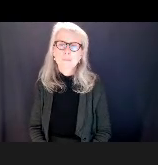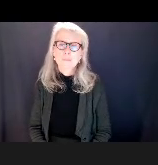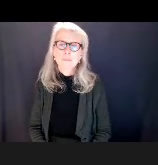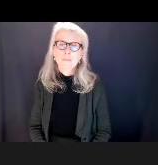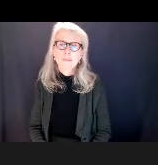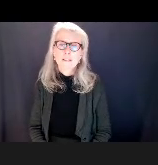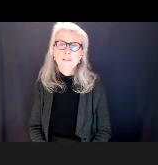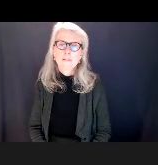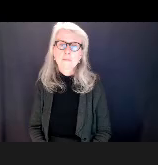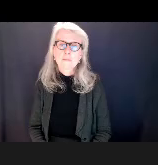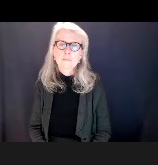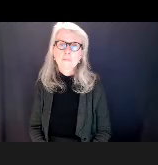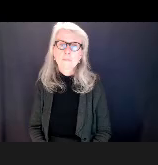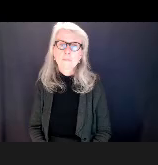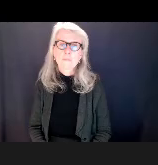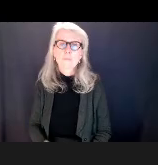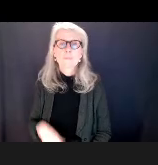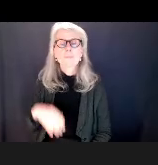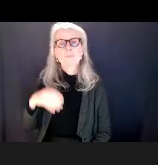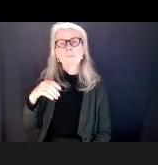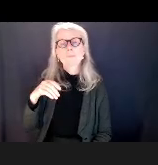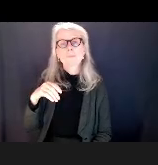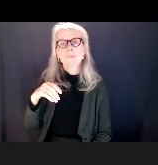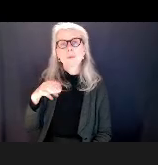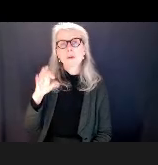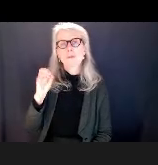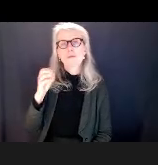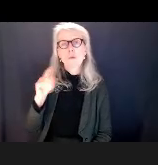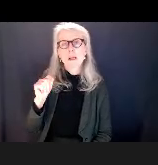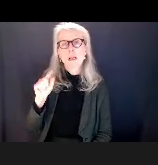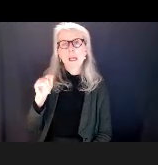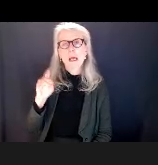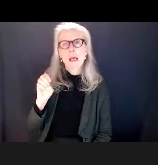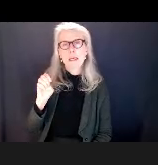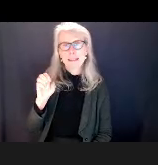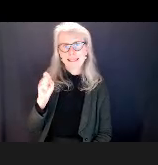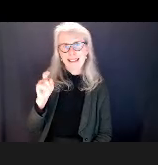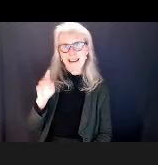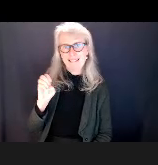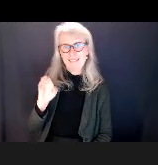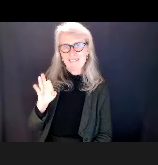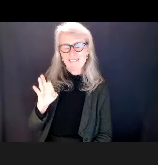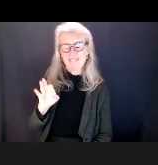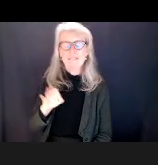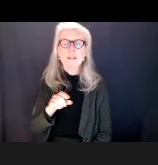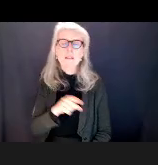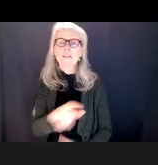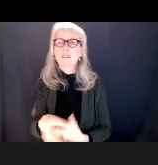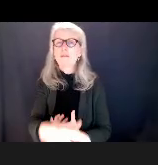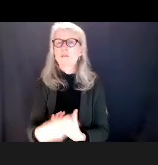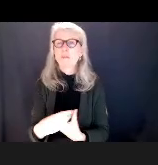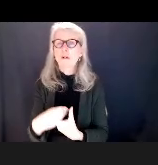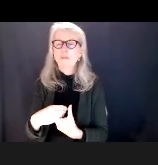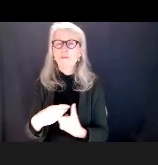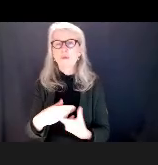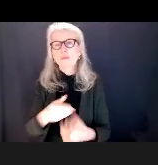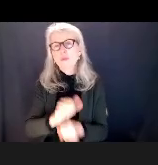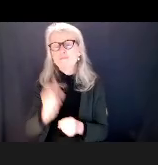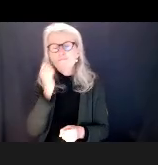So, the frontline staff participating in our study report on implications to direct funding,